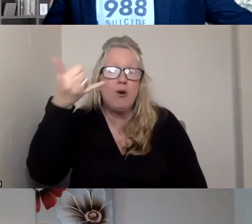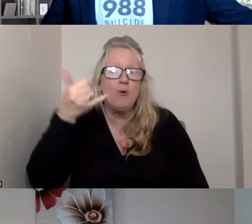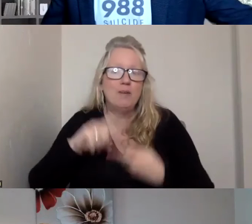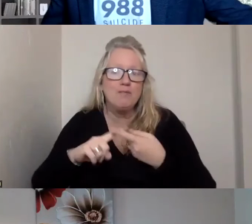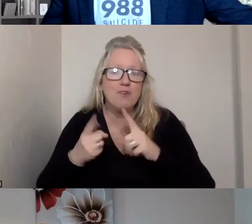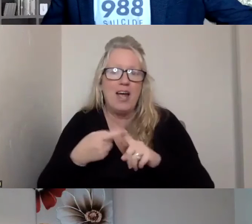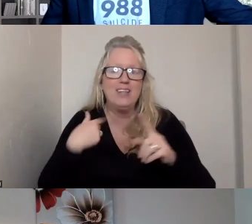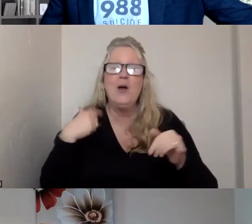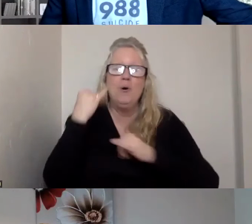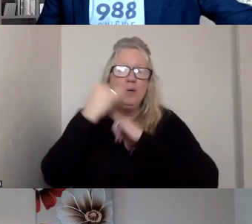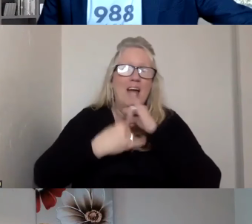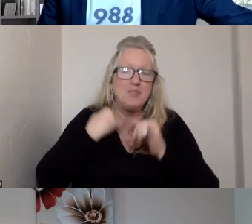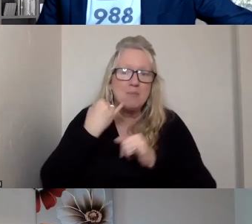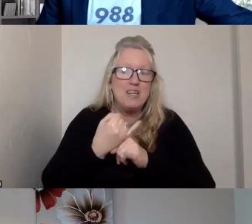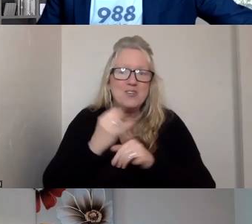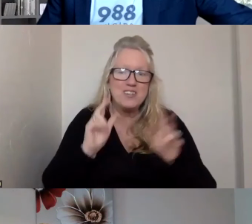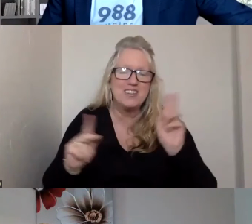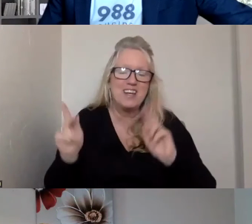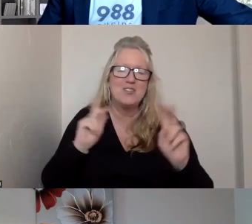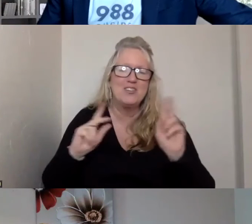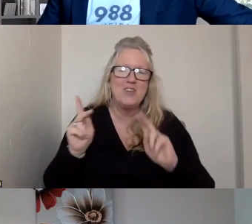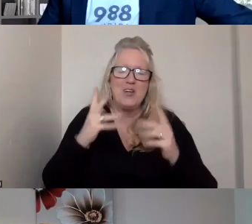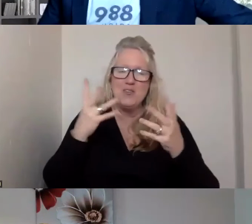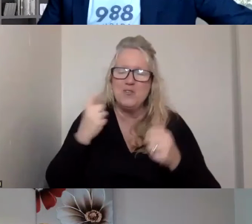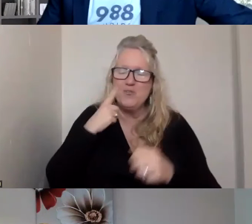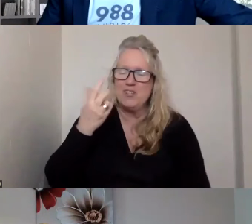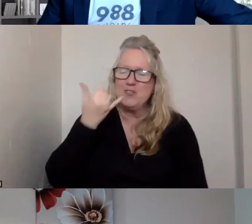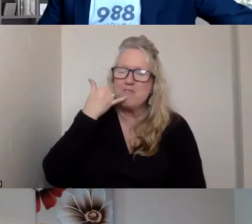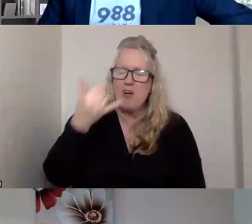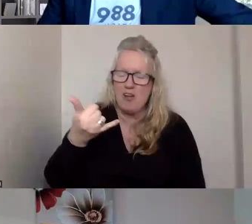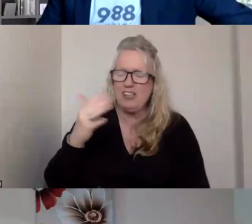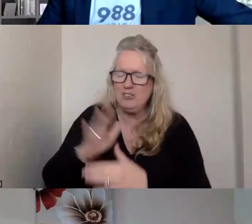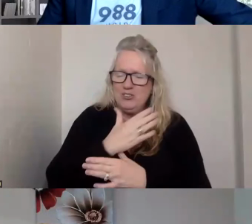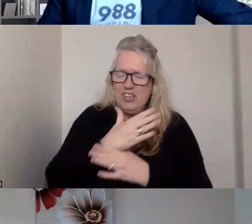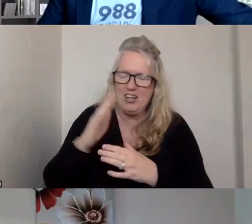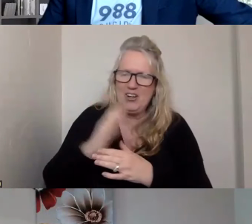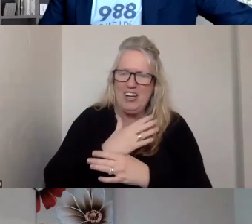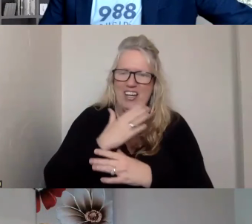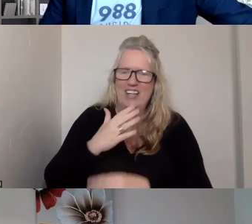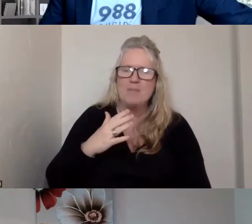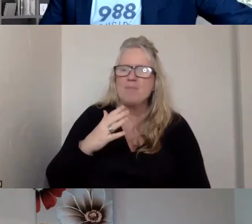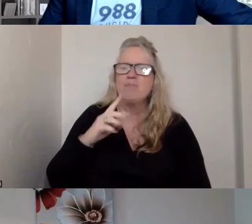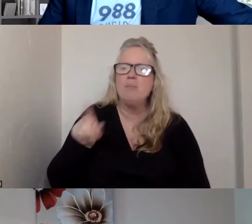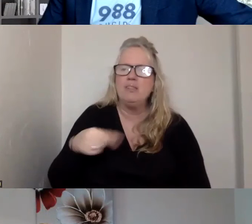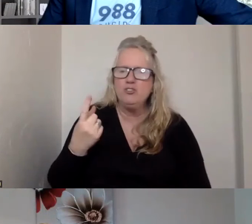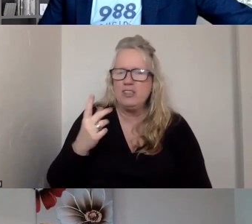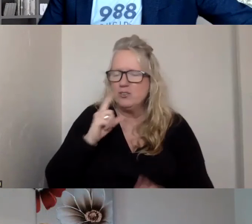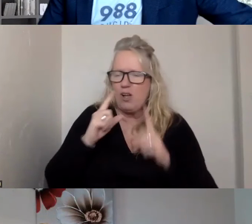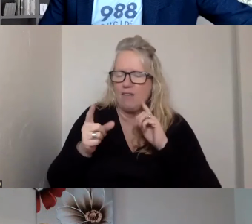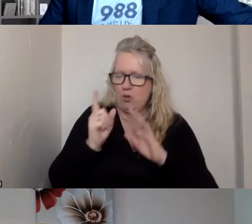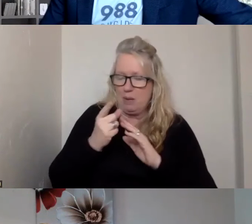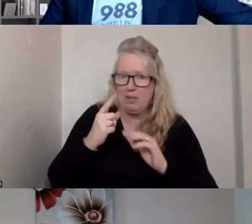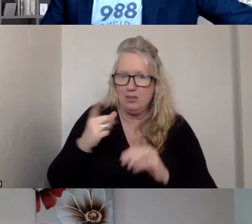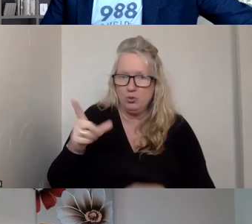FOLKS ON THE CALL IF YOU WANT TO SHARE. TALK THIS THROUGH. DO YOU HAPPEN TO KNOW THE